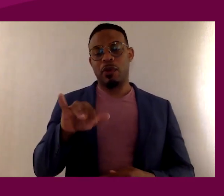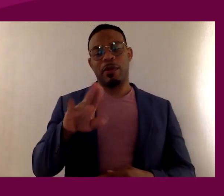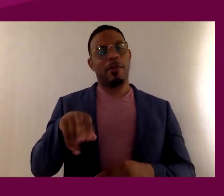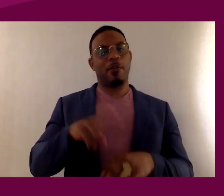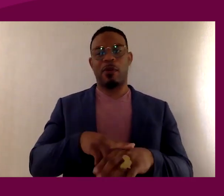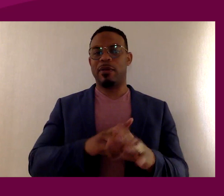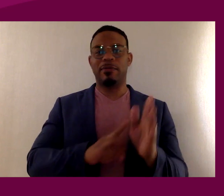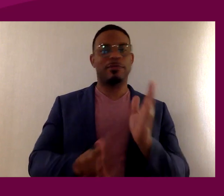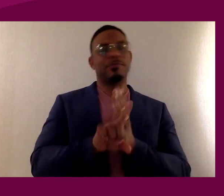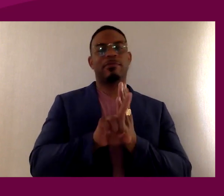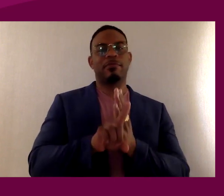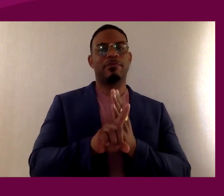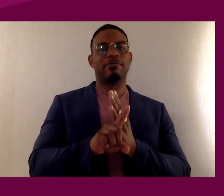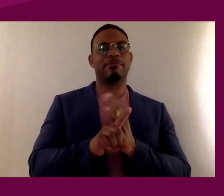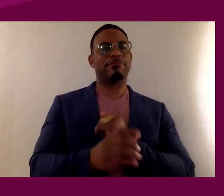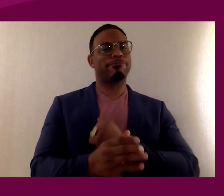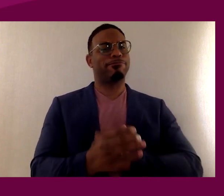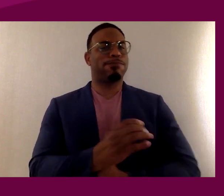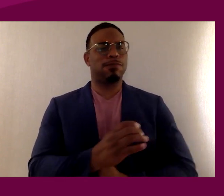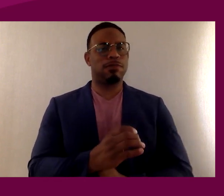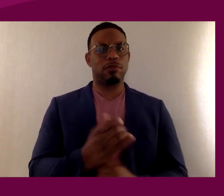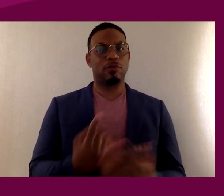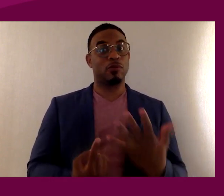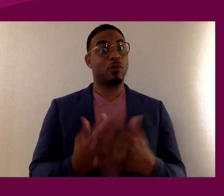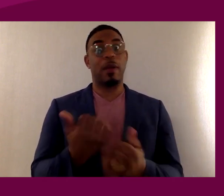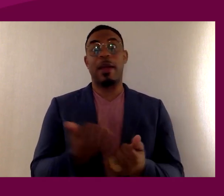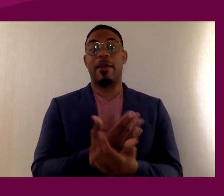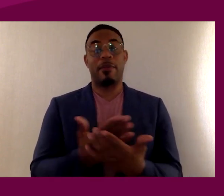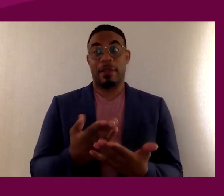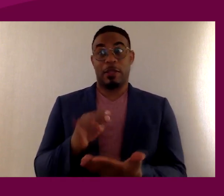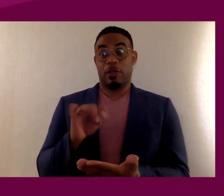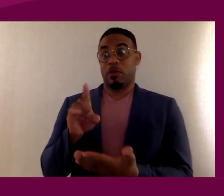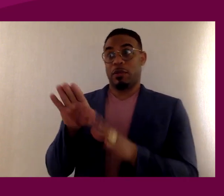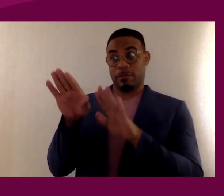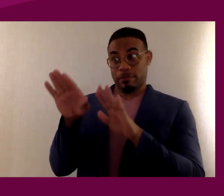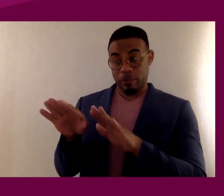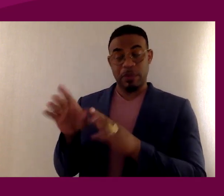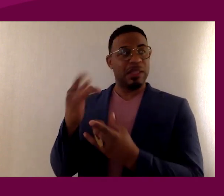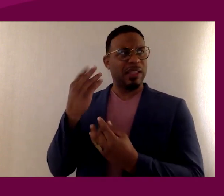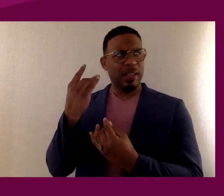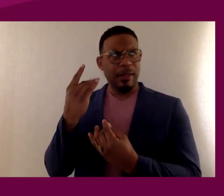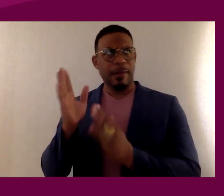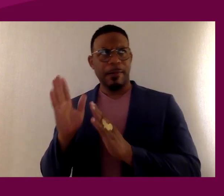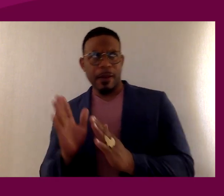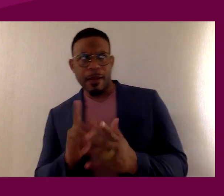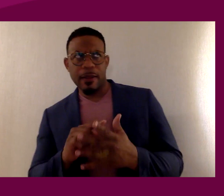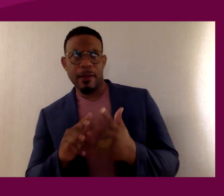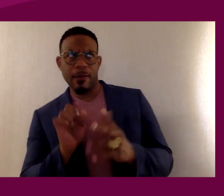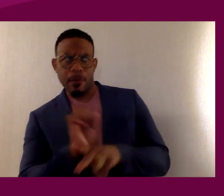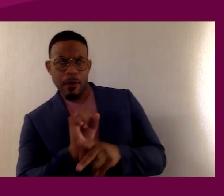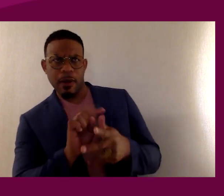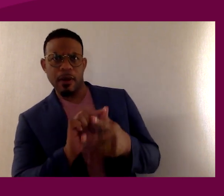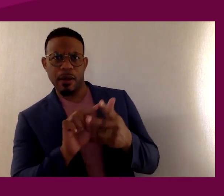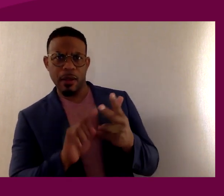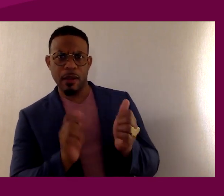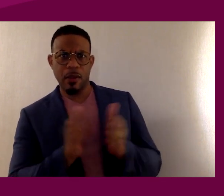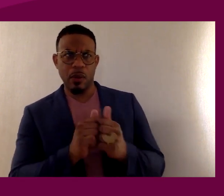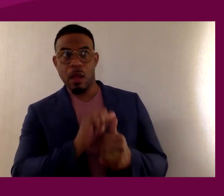Judy, of course, is the powerhouse through all this. She's thinking, planning,